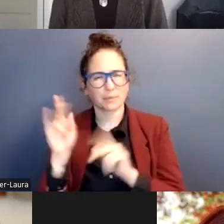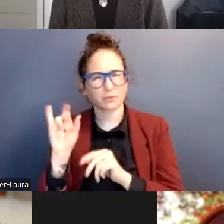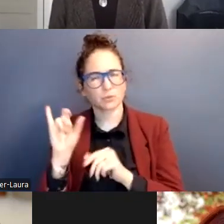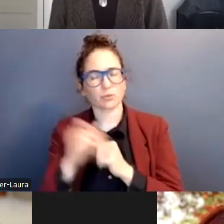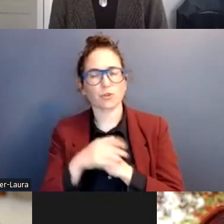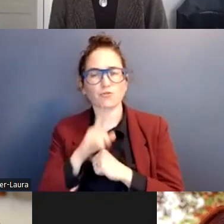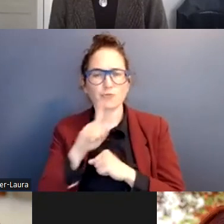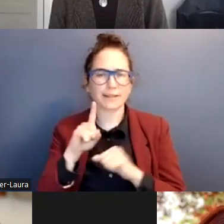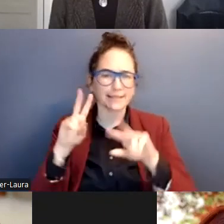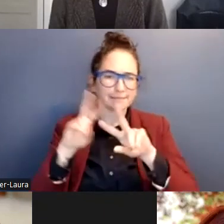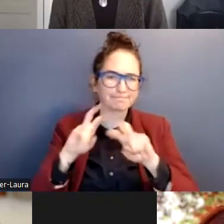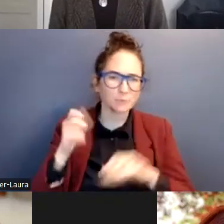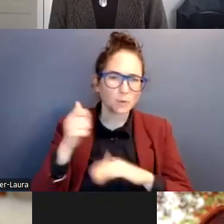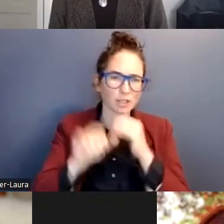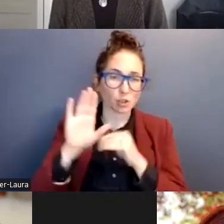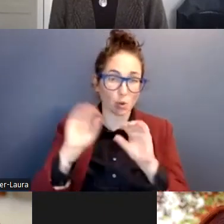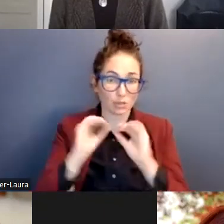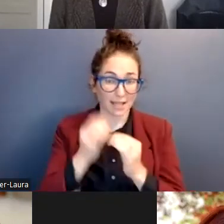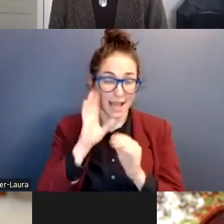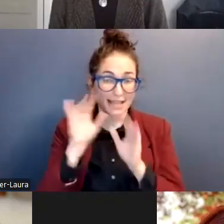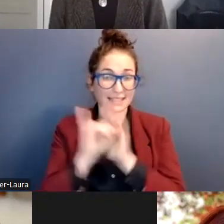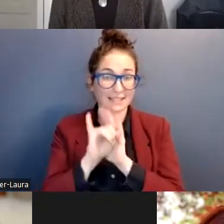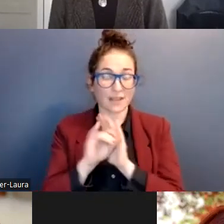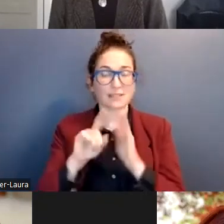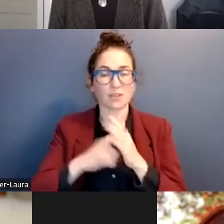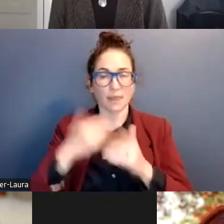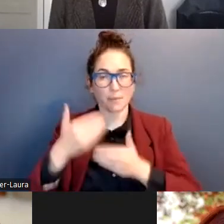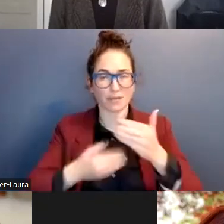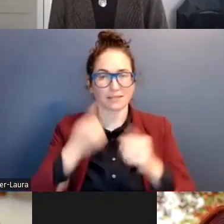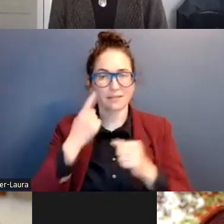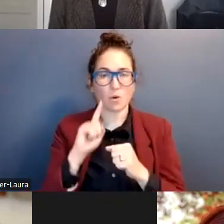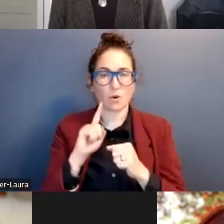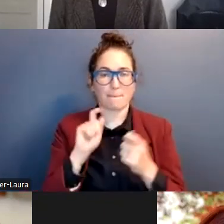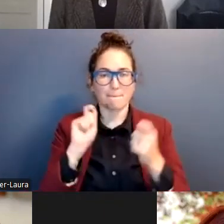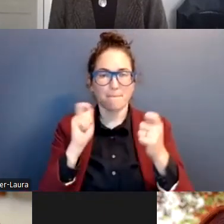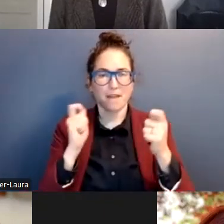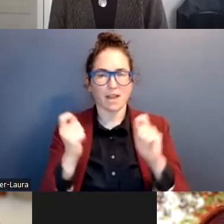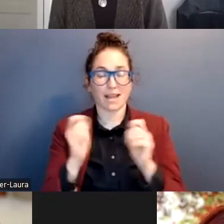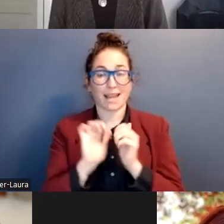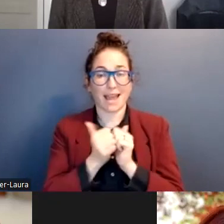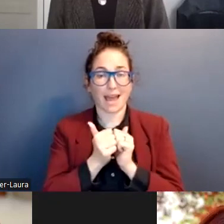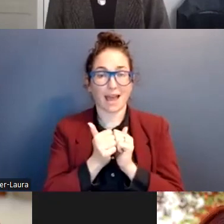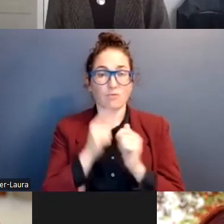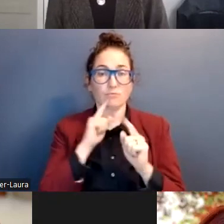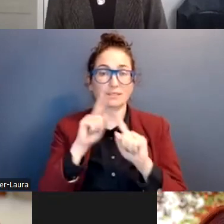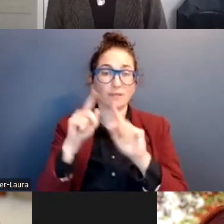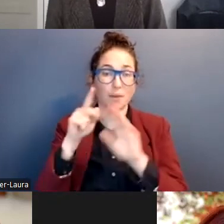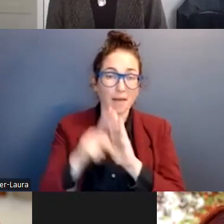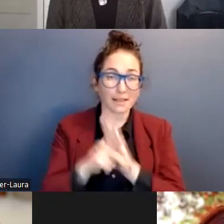your organization to identify and begin the process of modifying policies and practices. So in other words